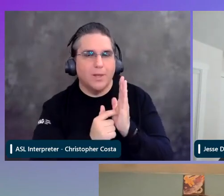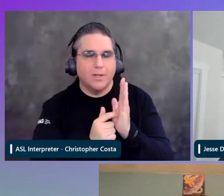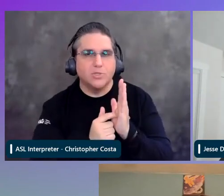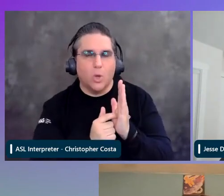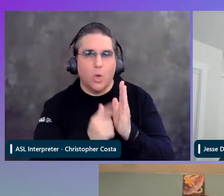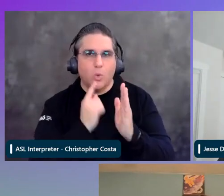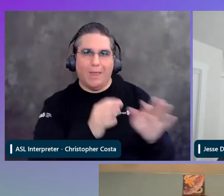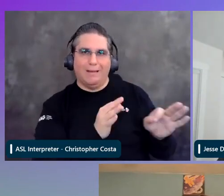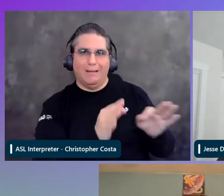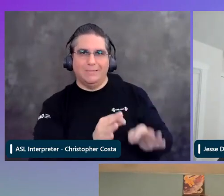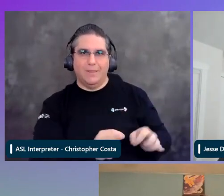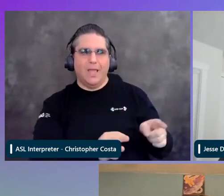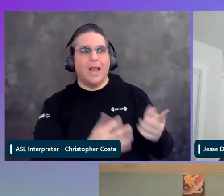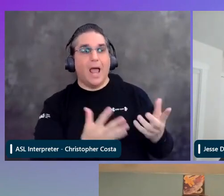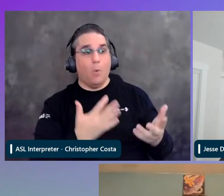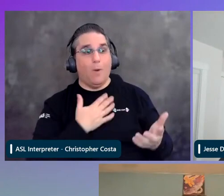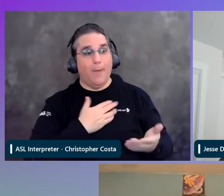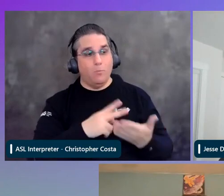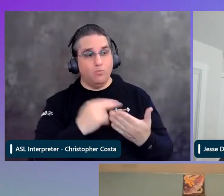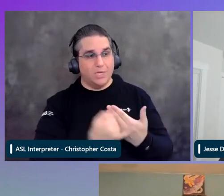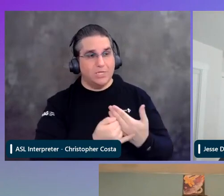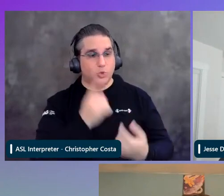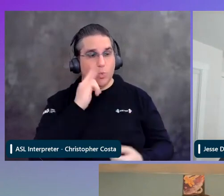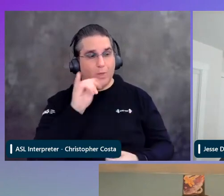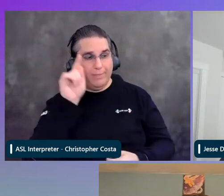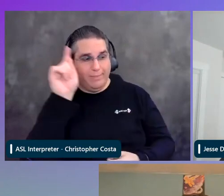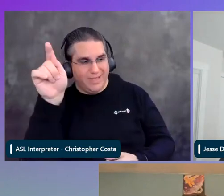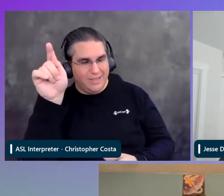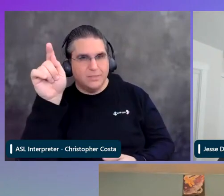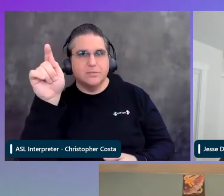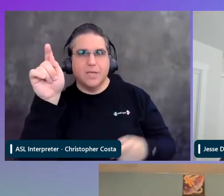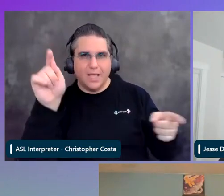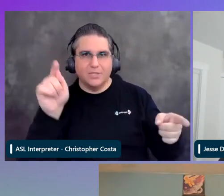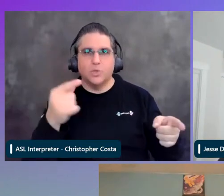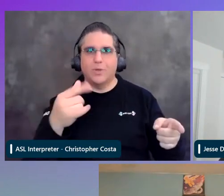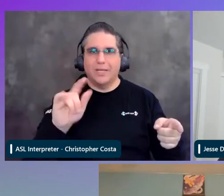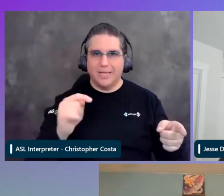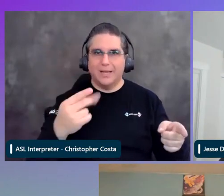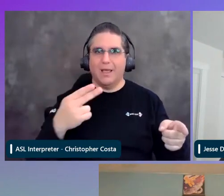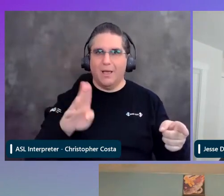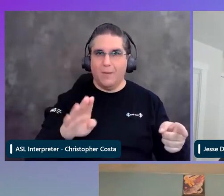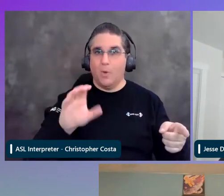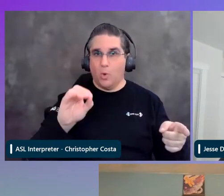way. And GitHub Copilot can quickly generate your code in